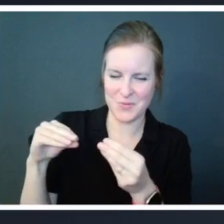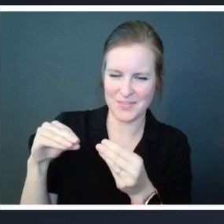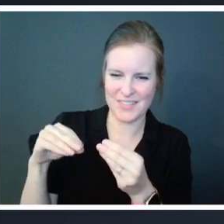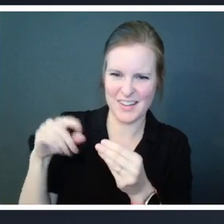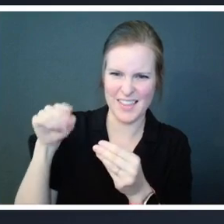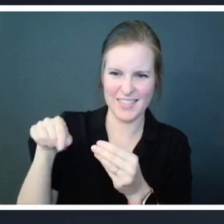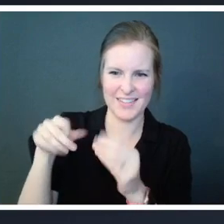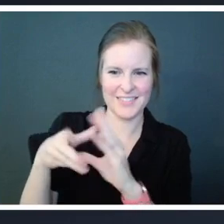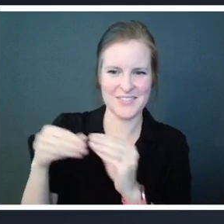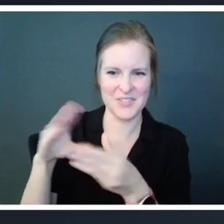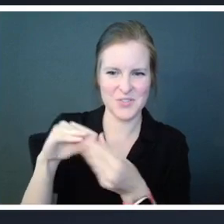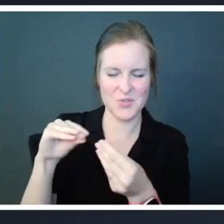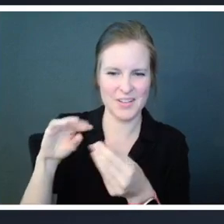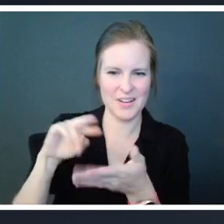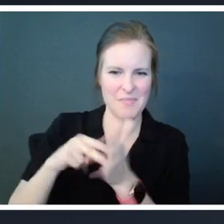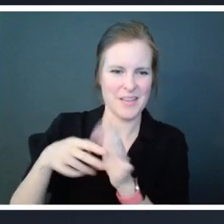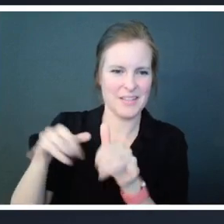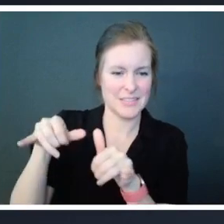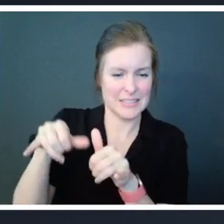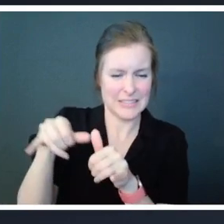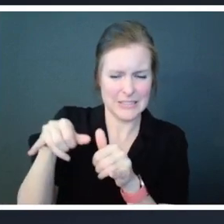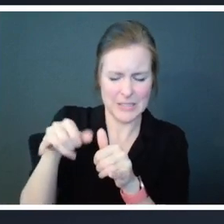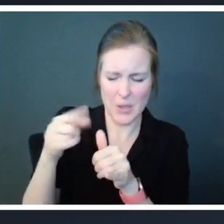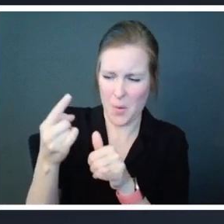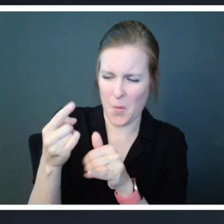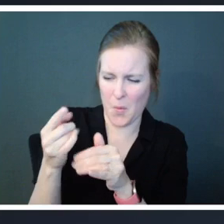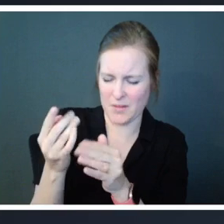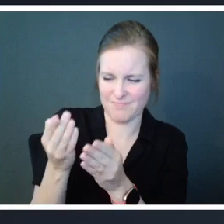stay in one lane. That story has all different kinds of ways that it can branch out into